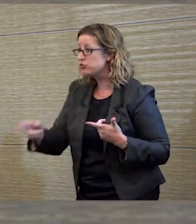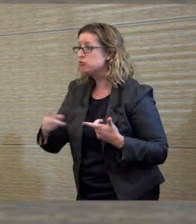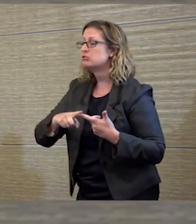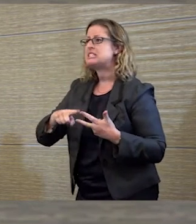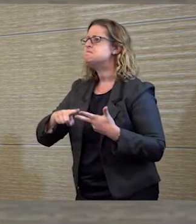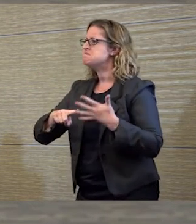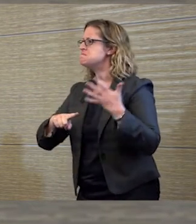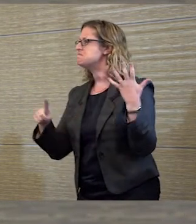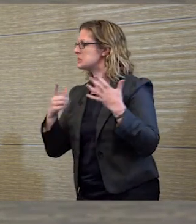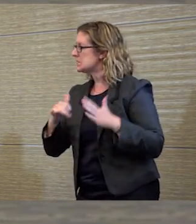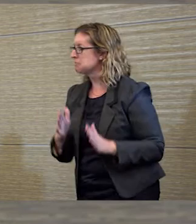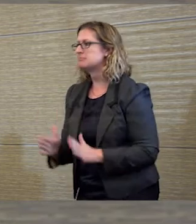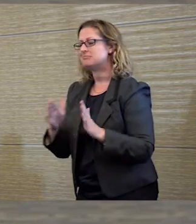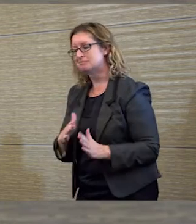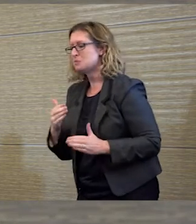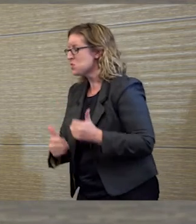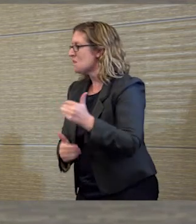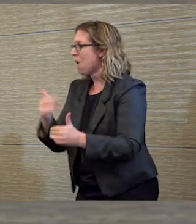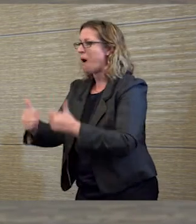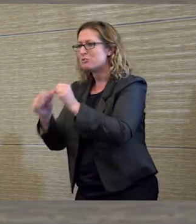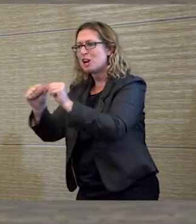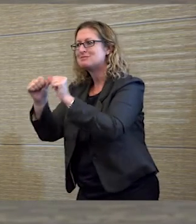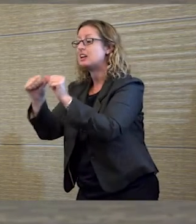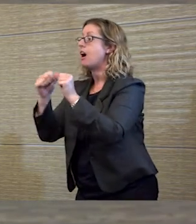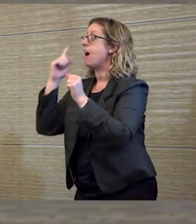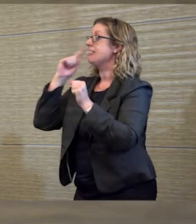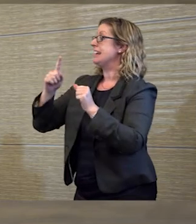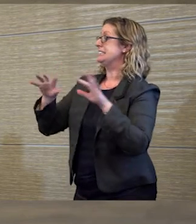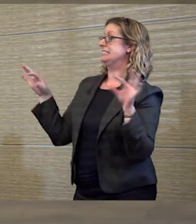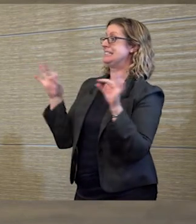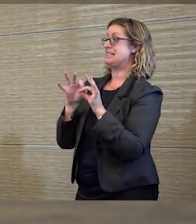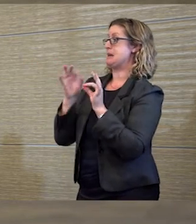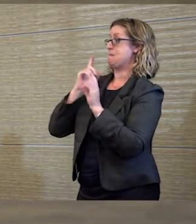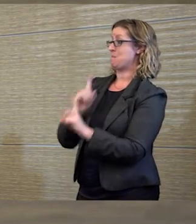think we continue to move forward. And I could think the key point is how much